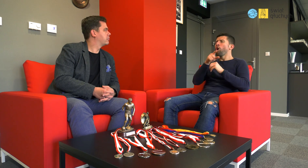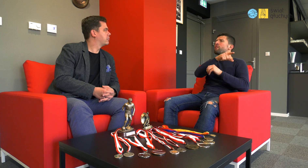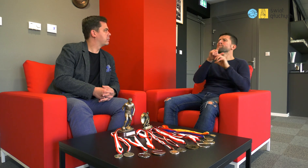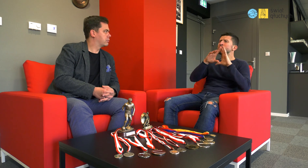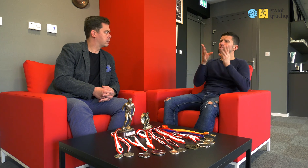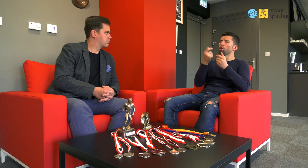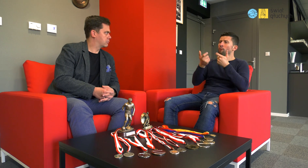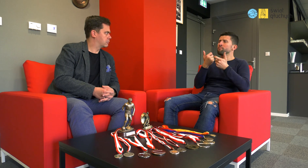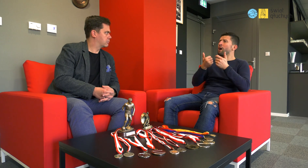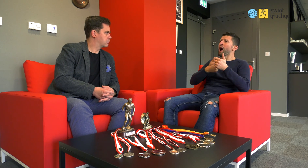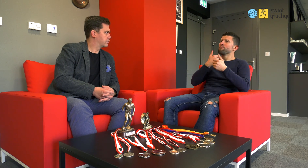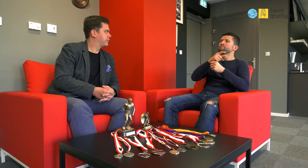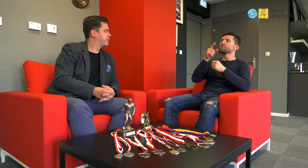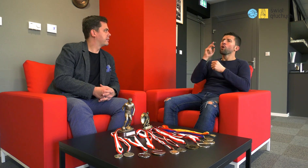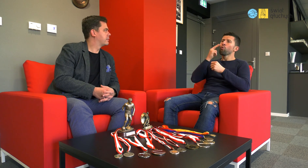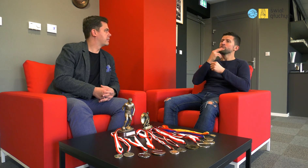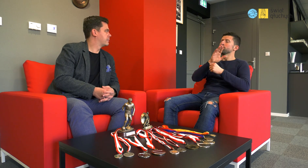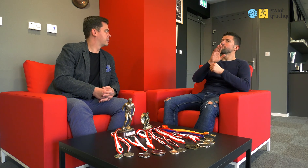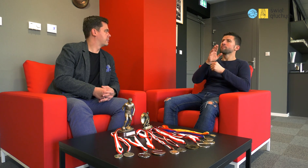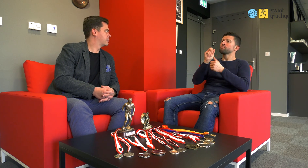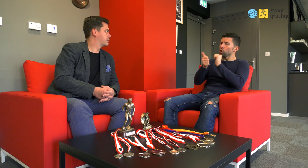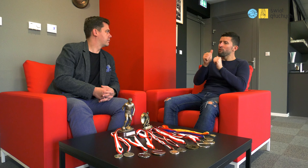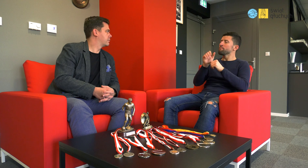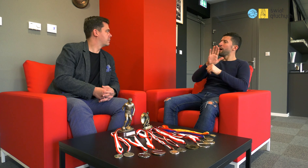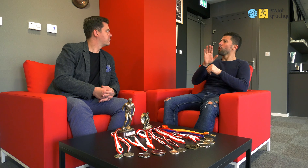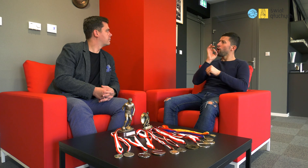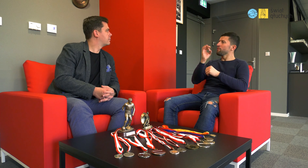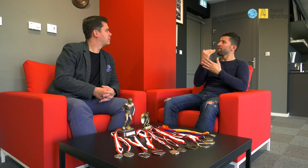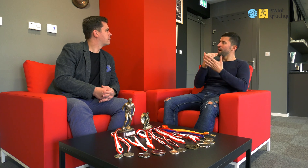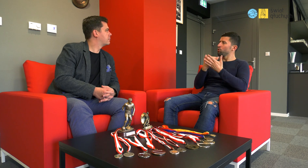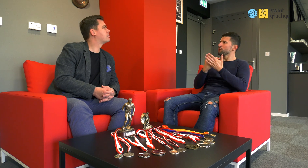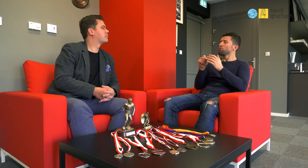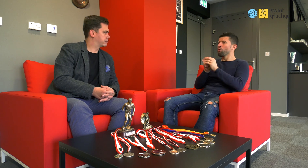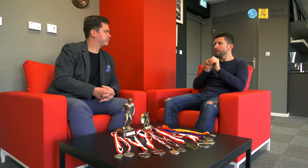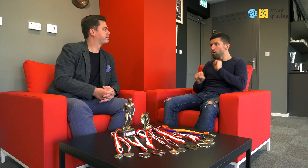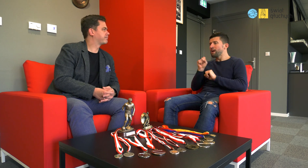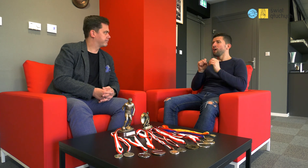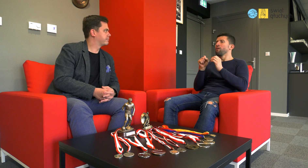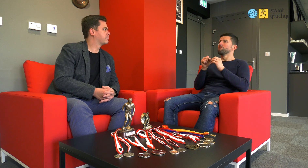They are doing everything to ensure that deaf athletes have good conditions for training.